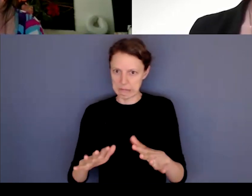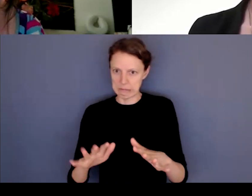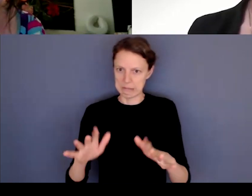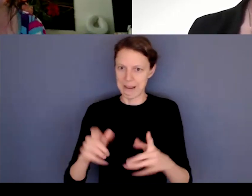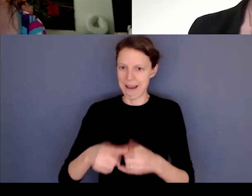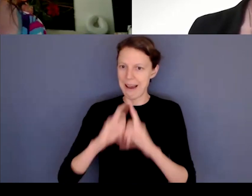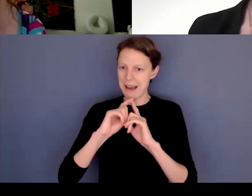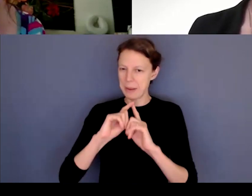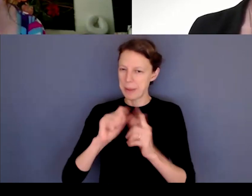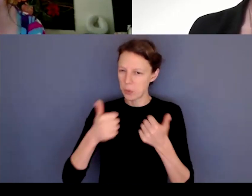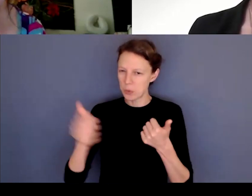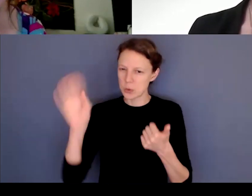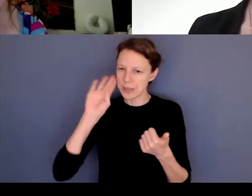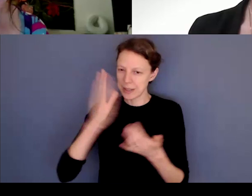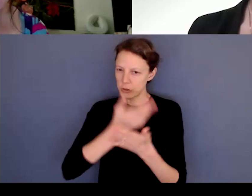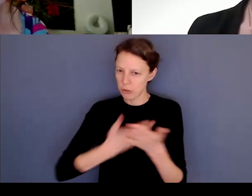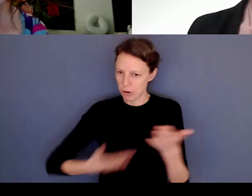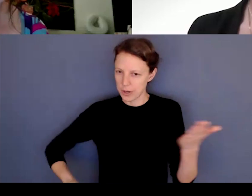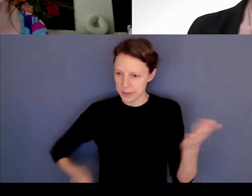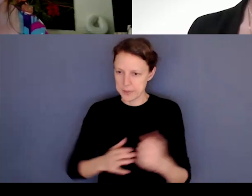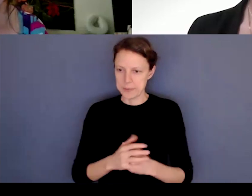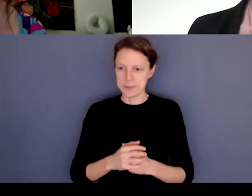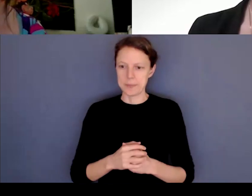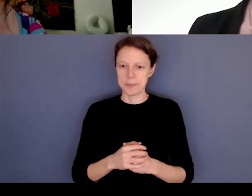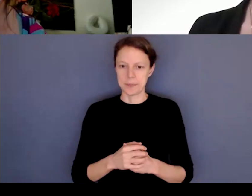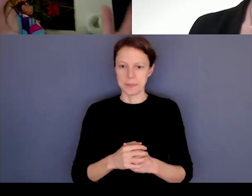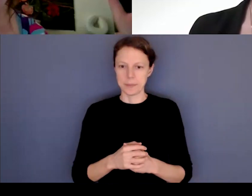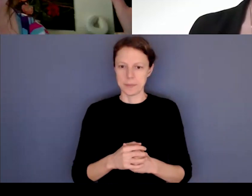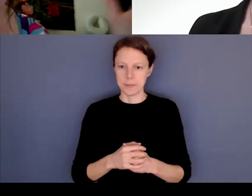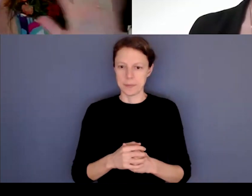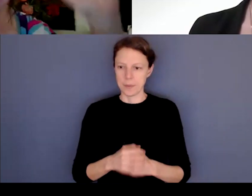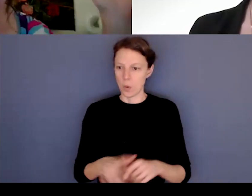interesting to try things out. Also thank you to Jackie, who is